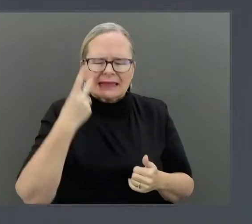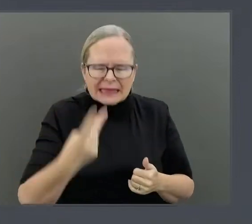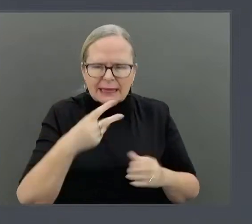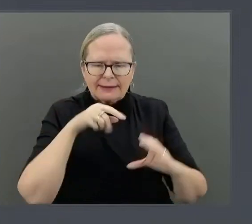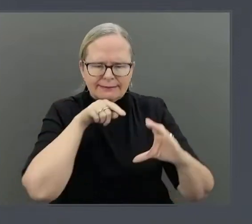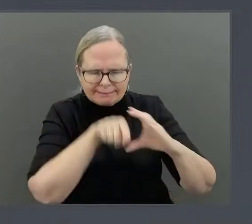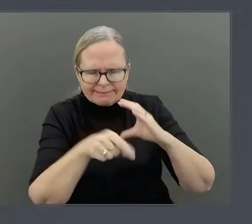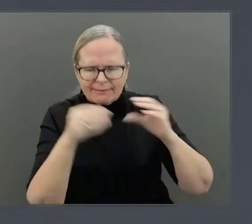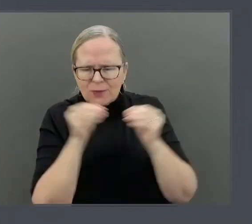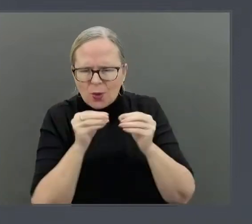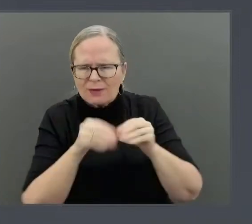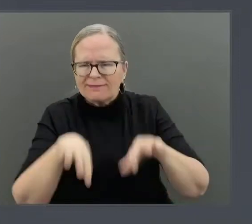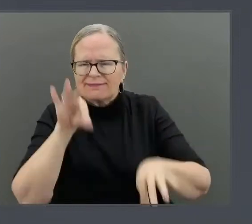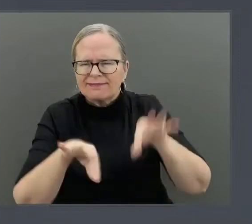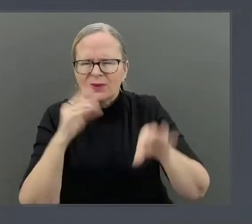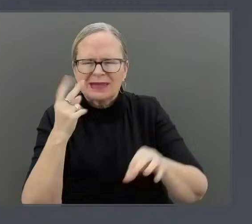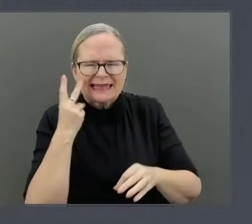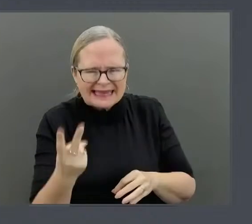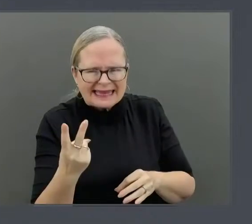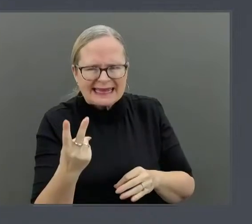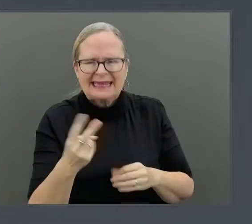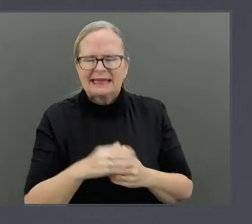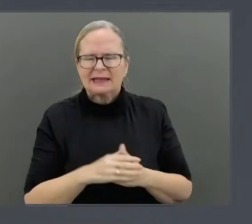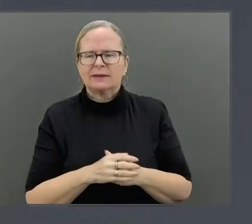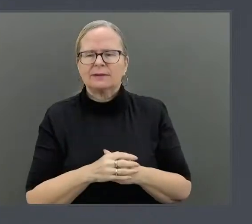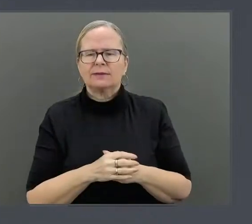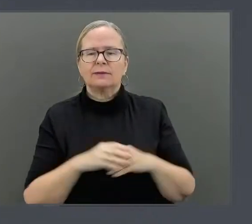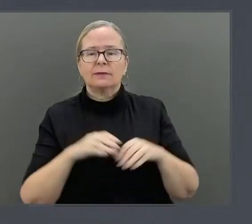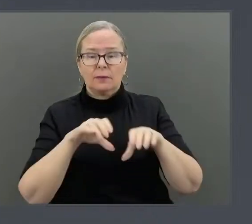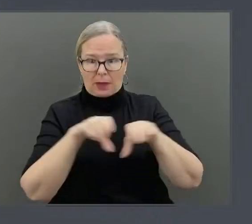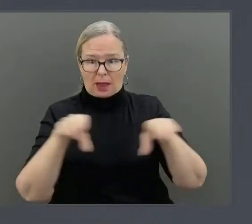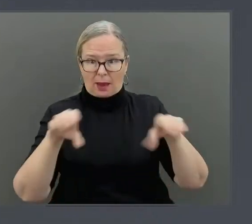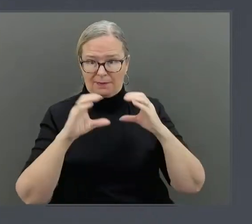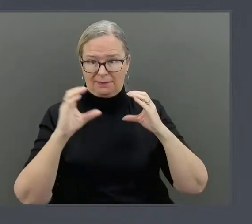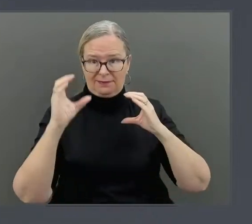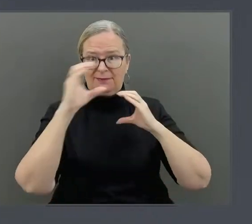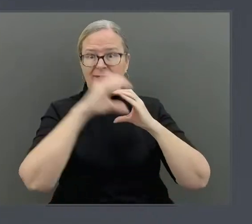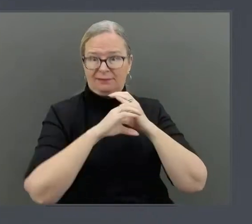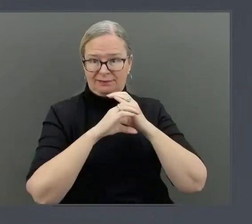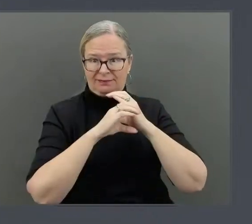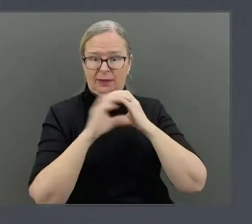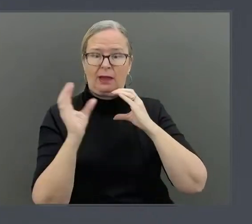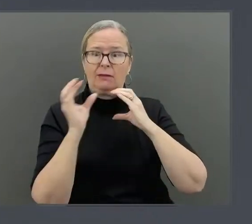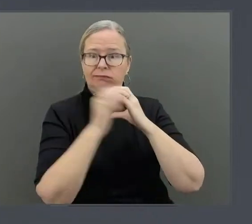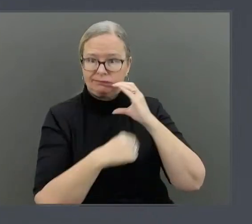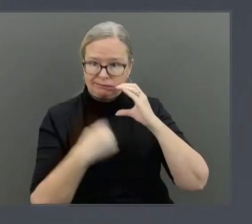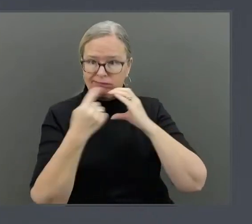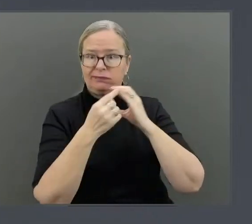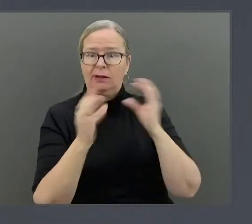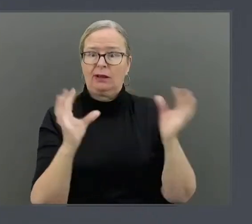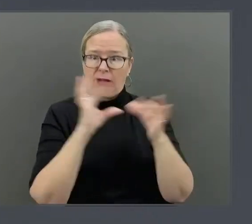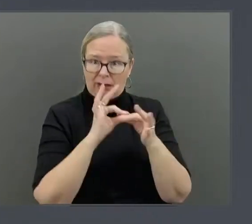networks and remember we also had to reroute some of the water supply by moving pumps and changing